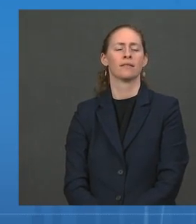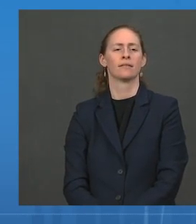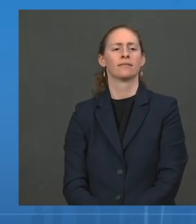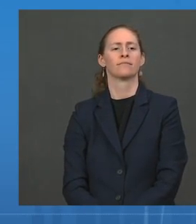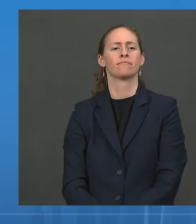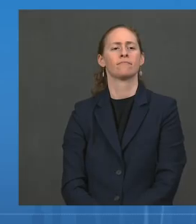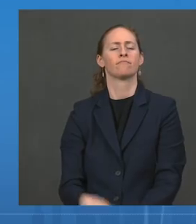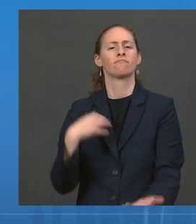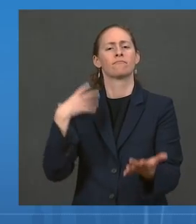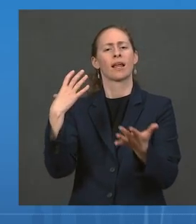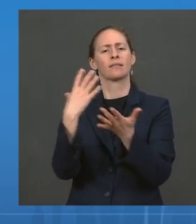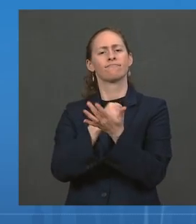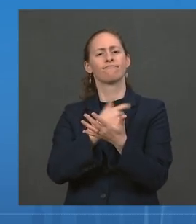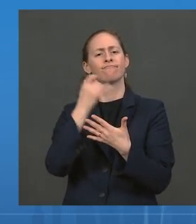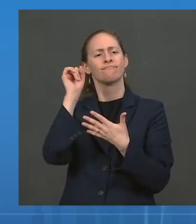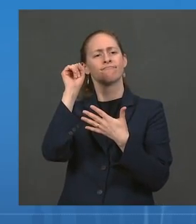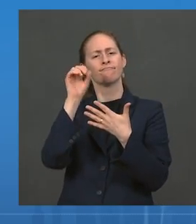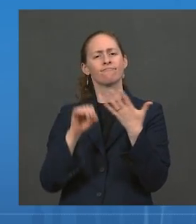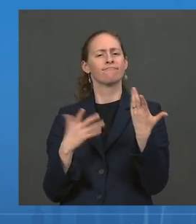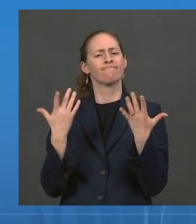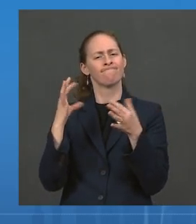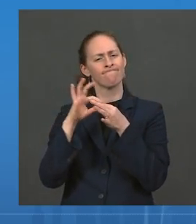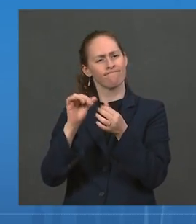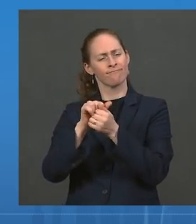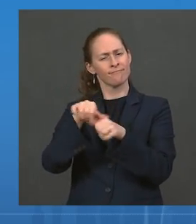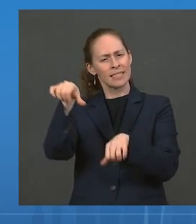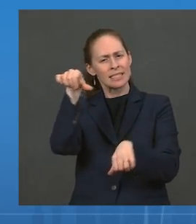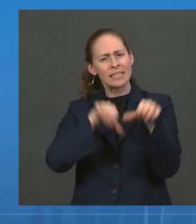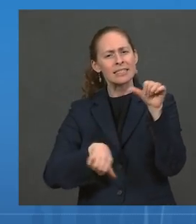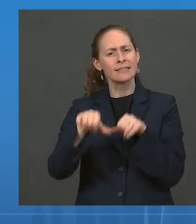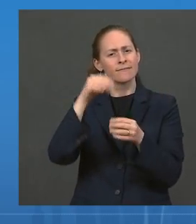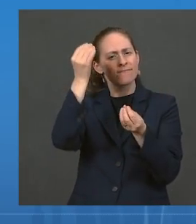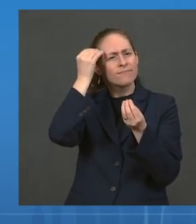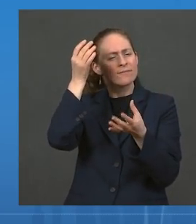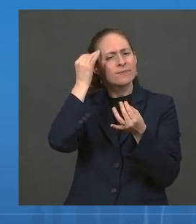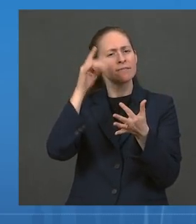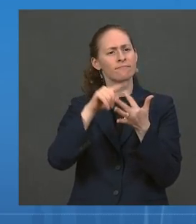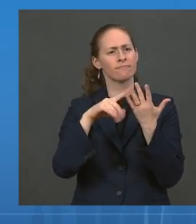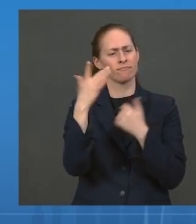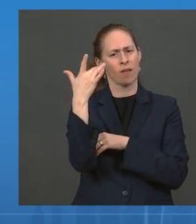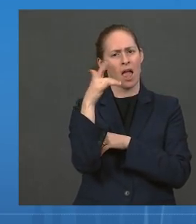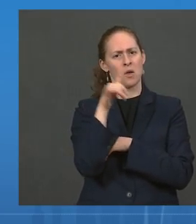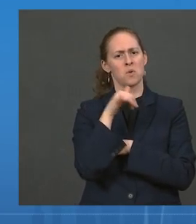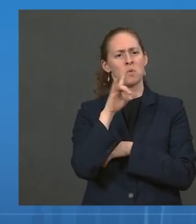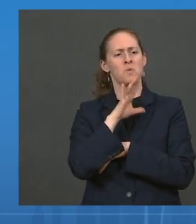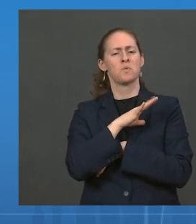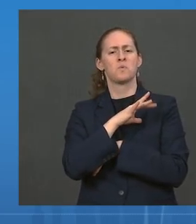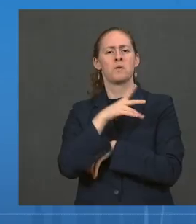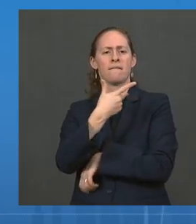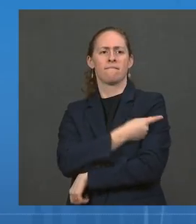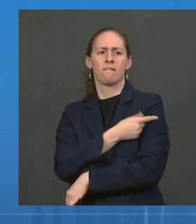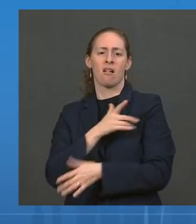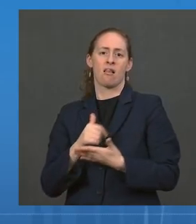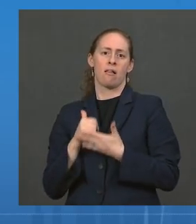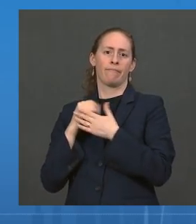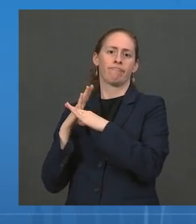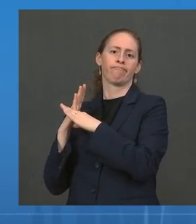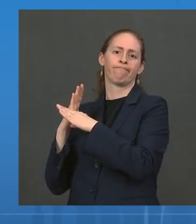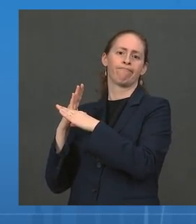some of the scientific data on why vaccines protect, namely what is the real-world effectiveness